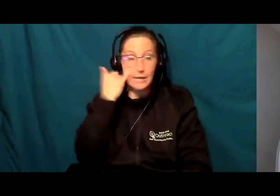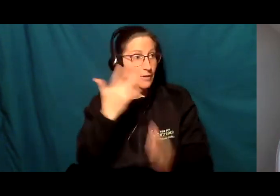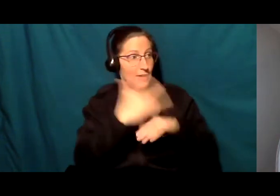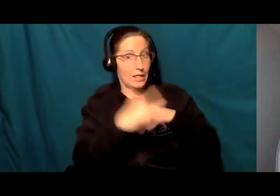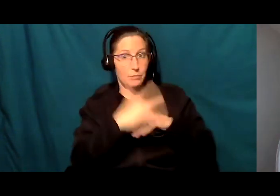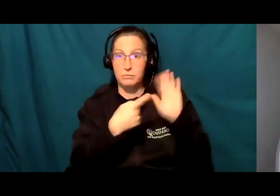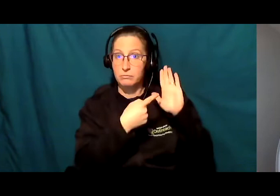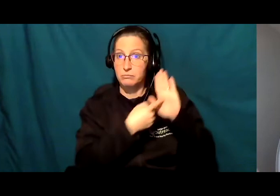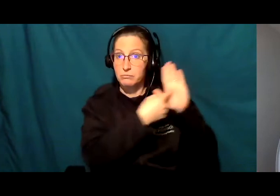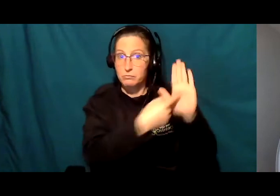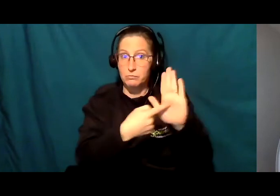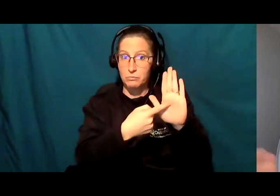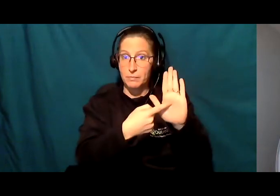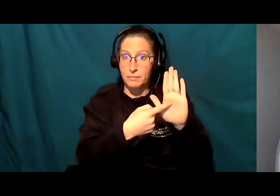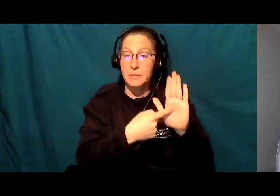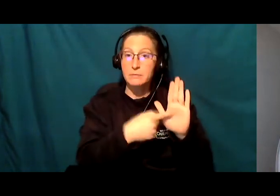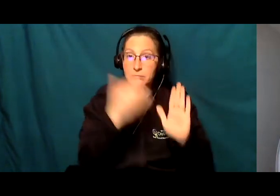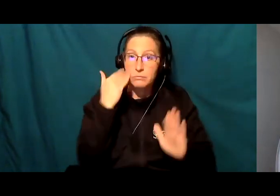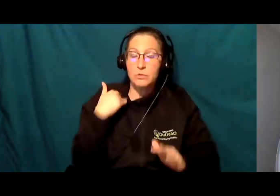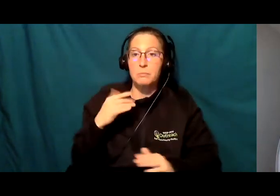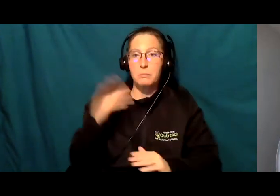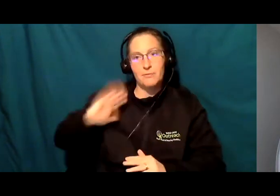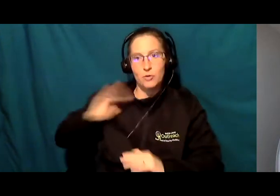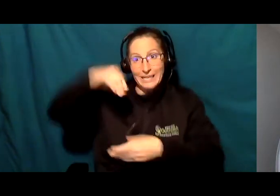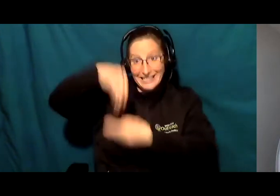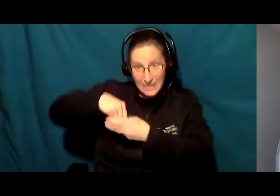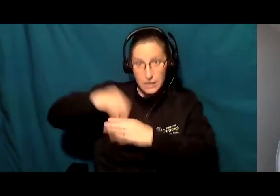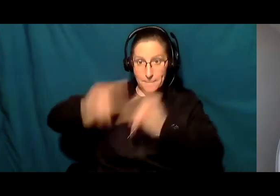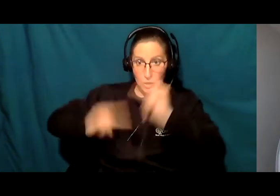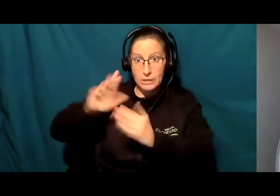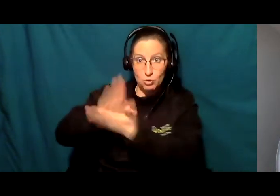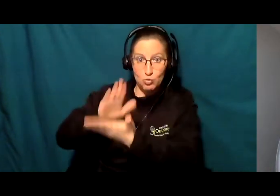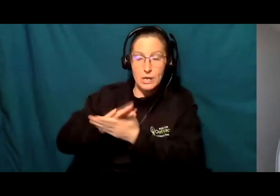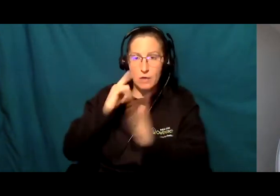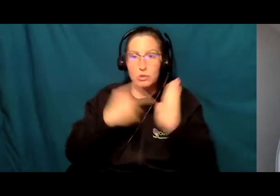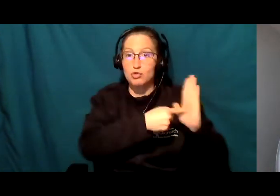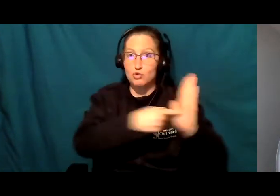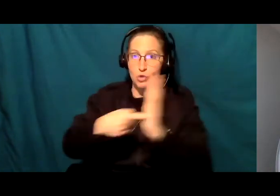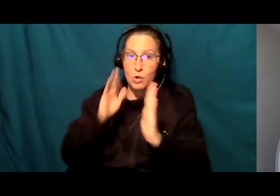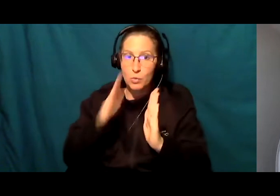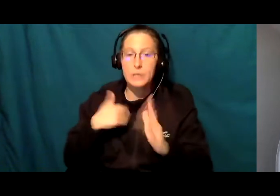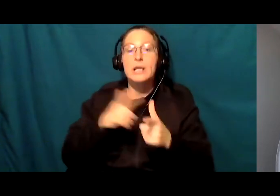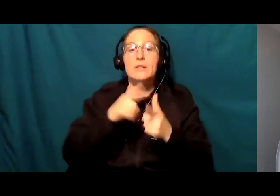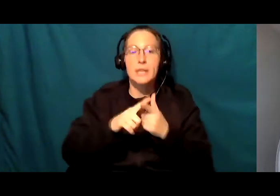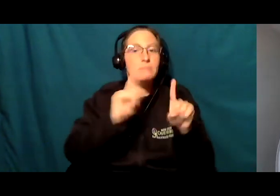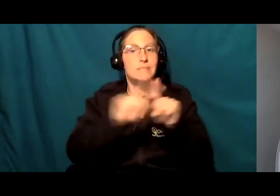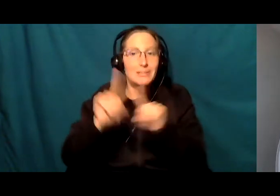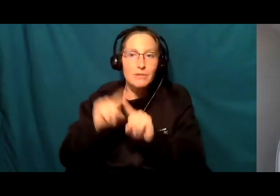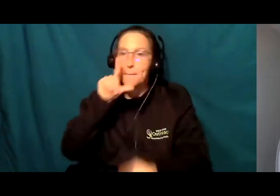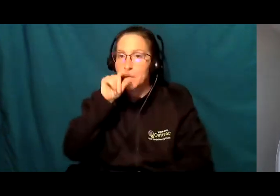When we were in brick and mortar, I was able to do that. Then I get different kinds of birds-- birds with feathers, birds that are plastic.